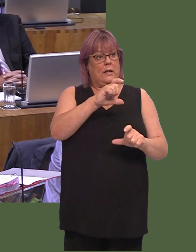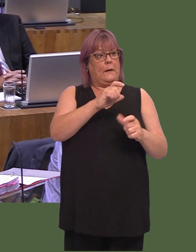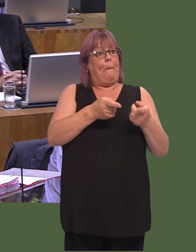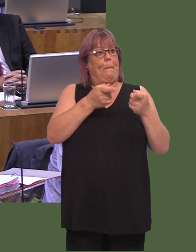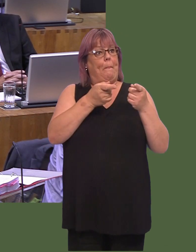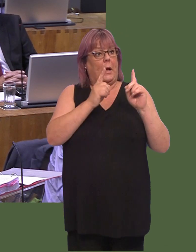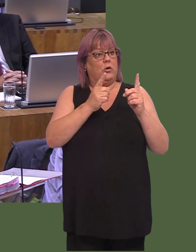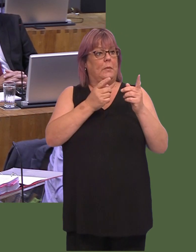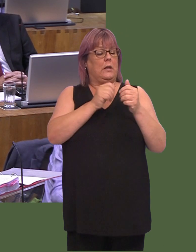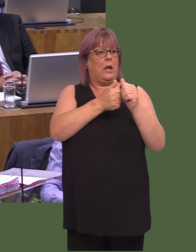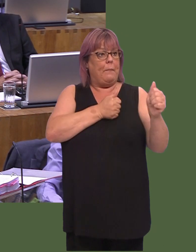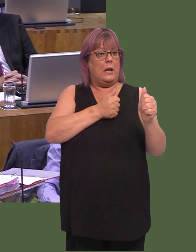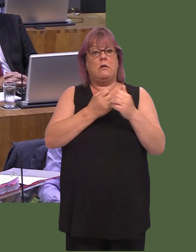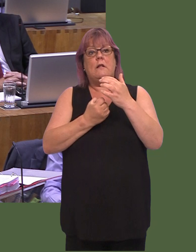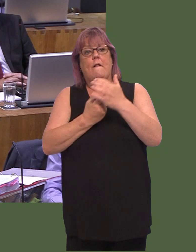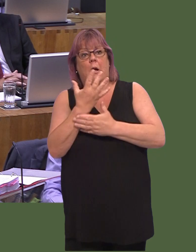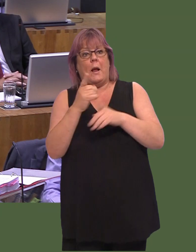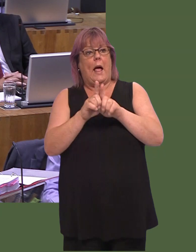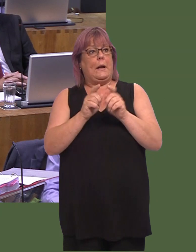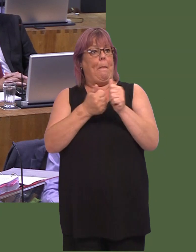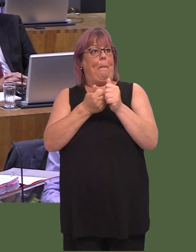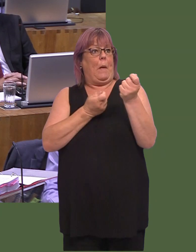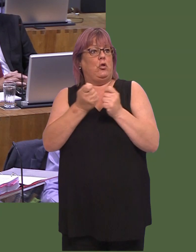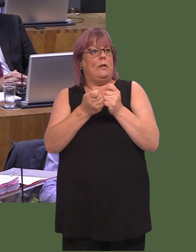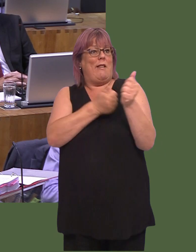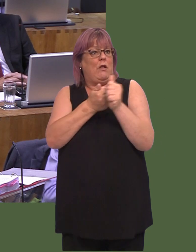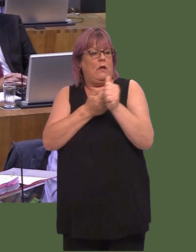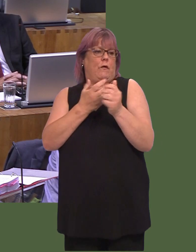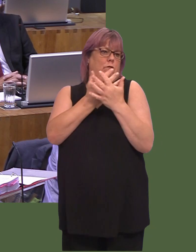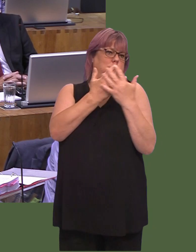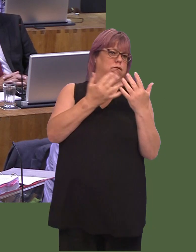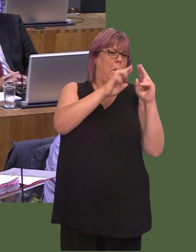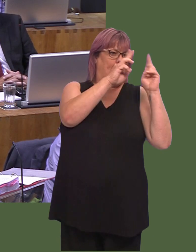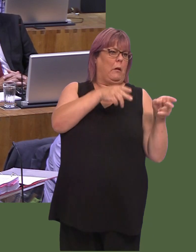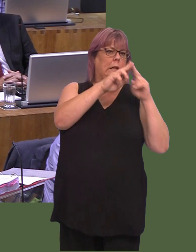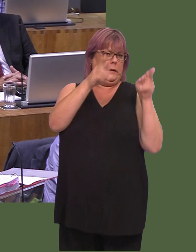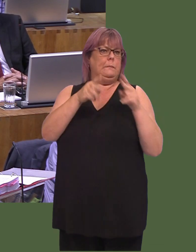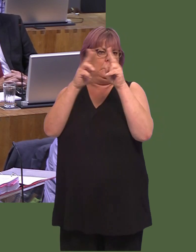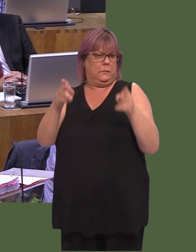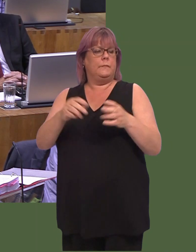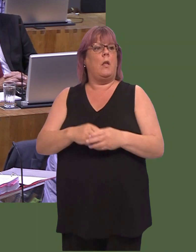of the residents management company, the developer and managing agents for a number of the buildings that we're talking about.